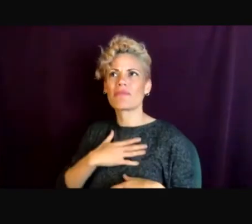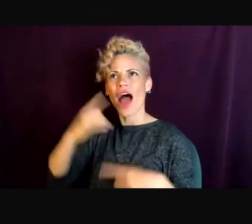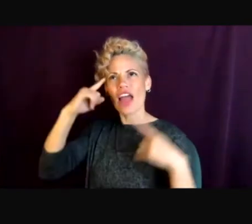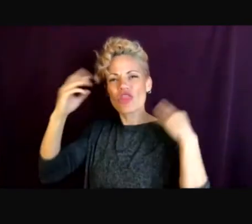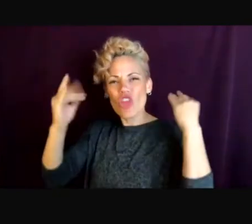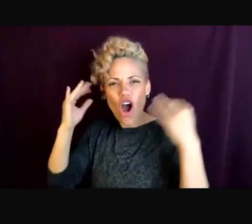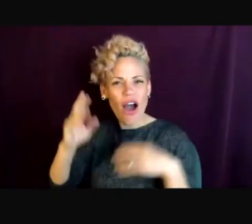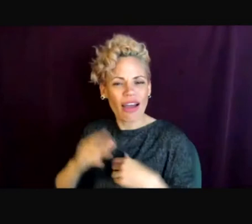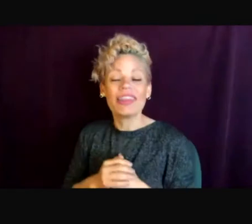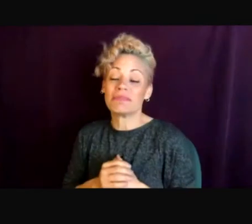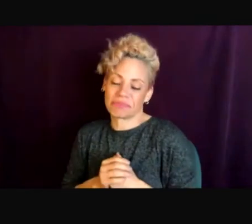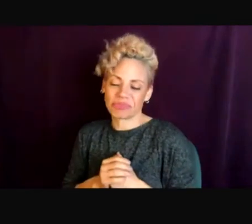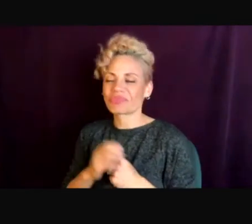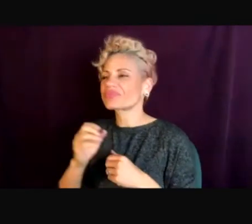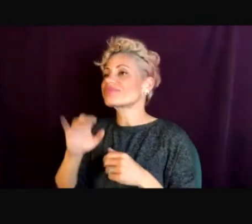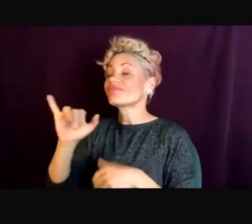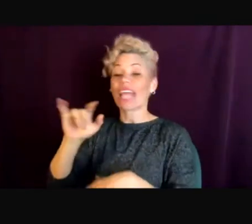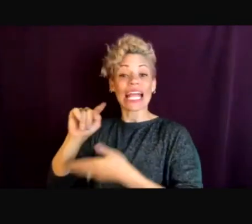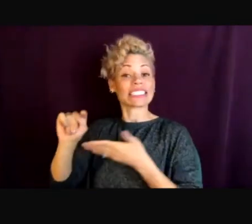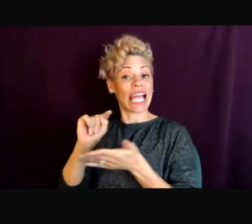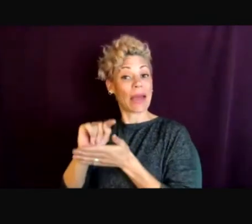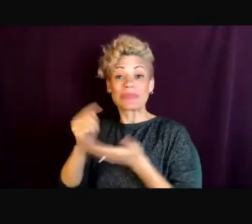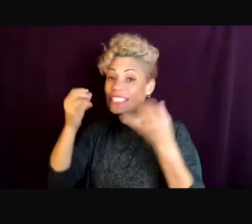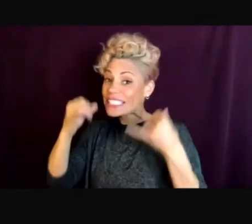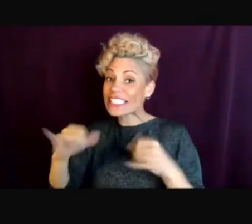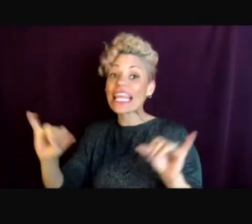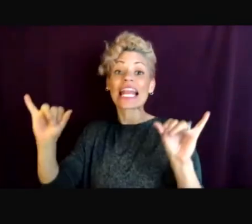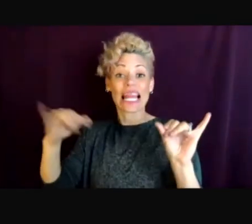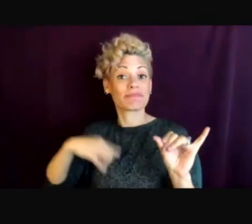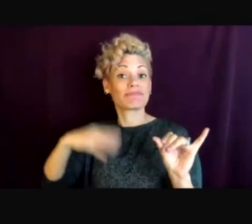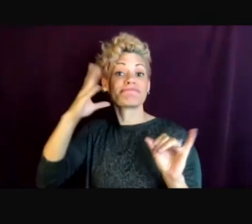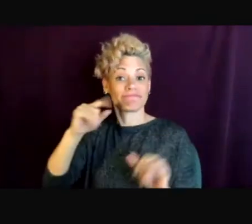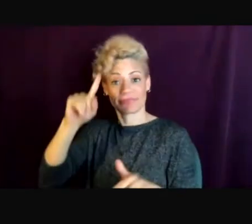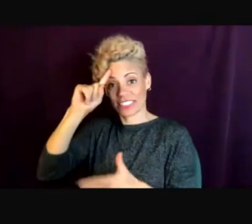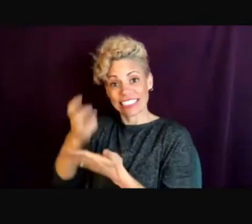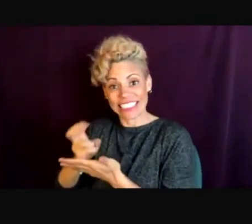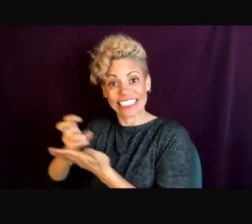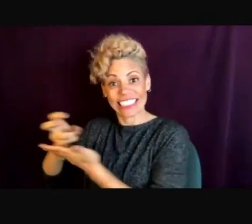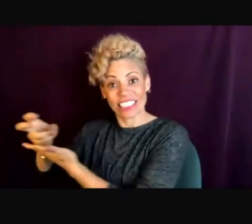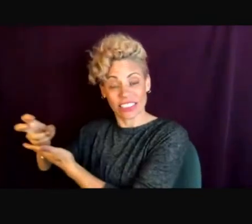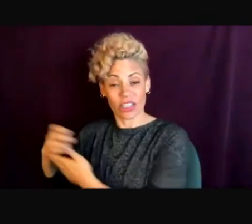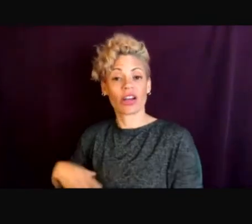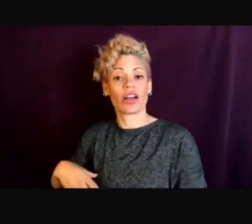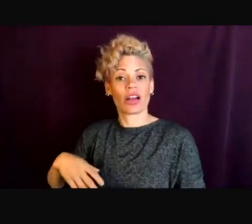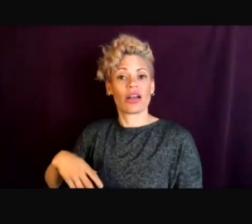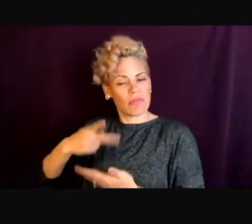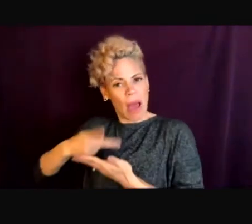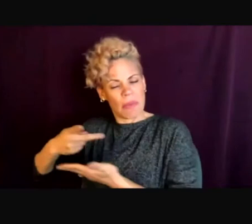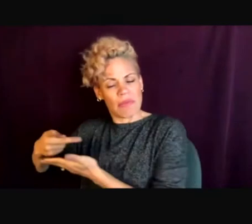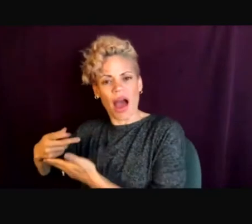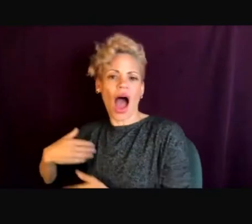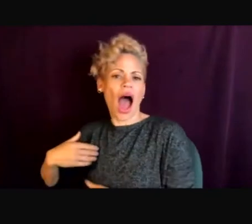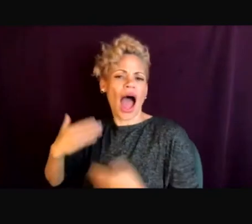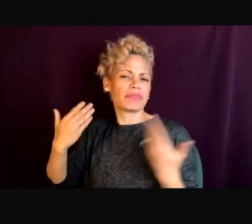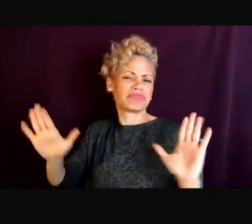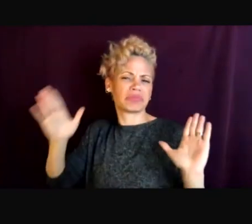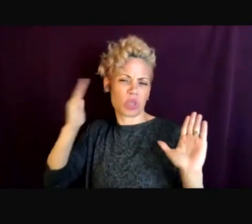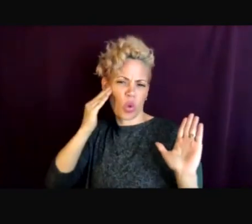I continued to have my seizures. But I knew what they were and my boss, the Congressman,